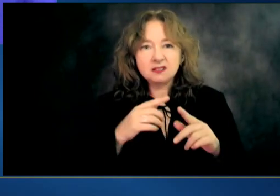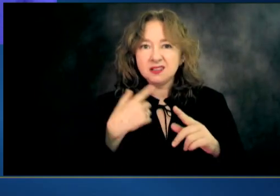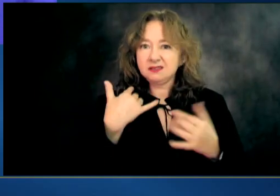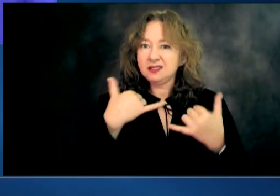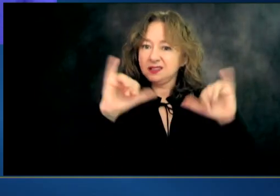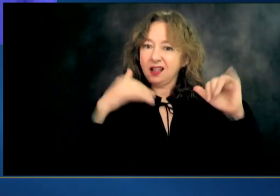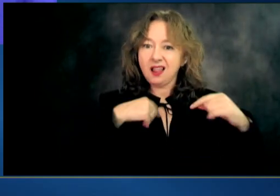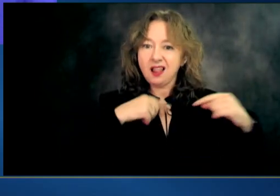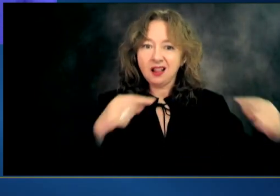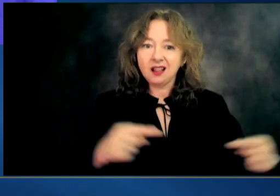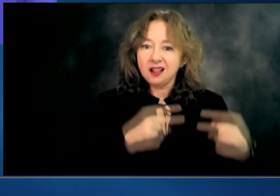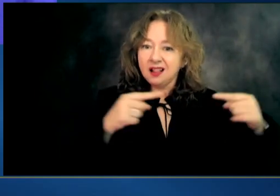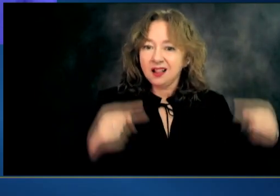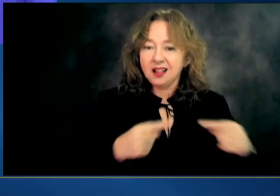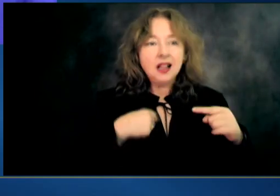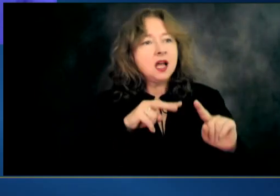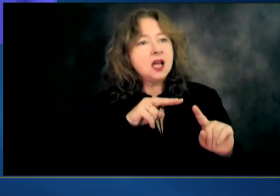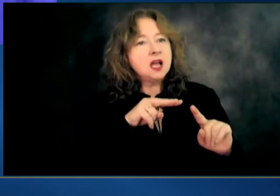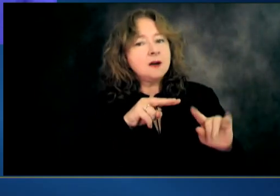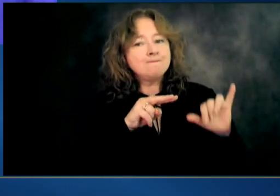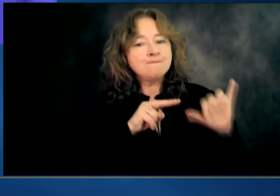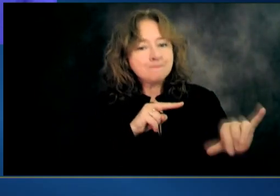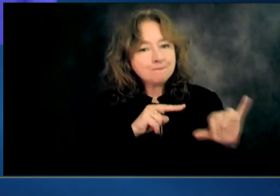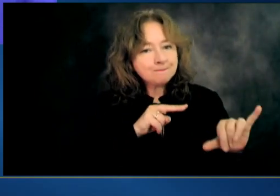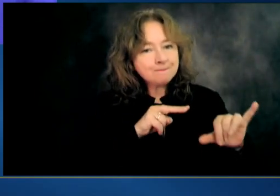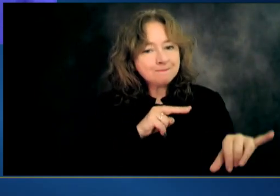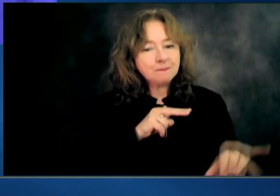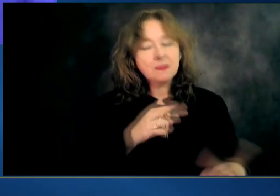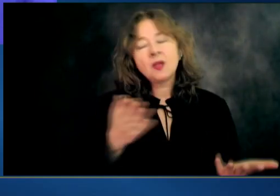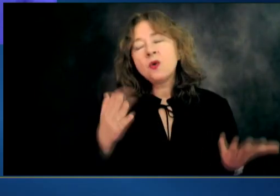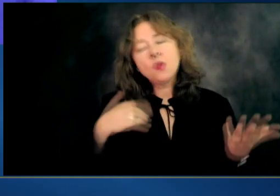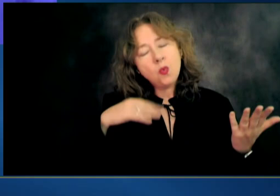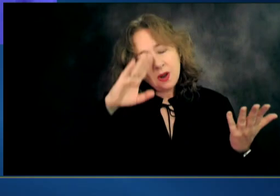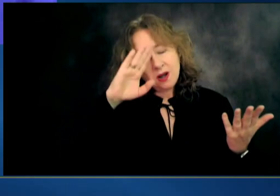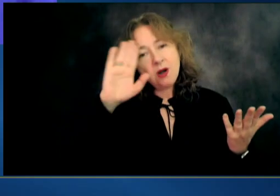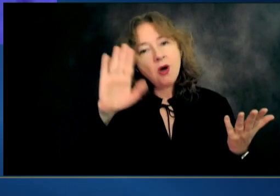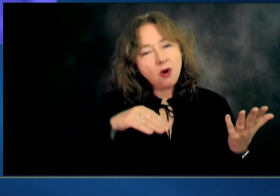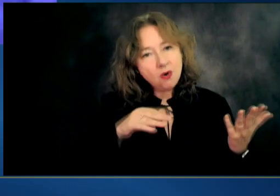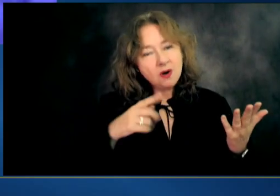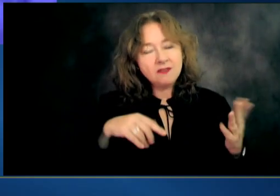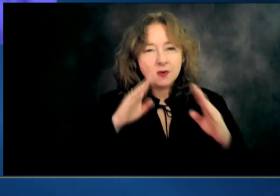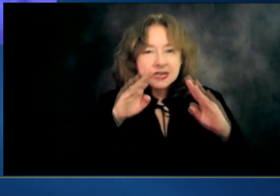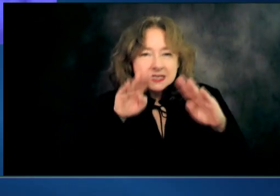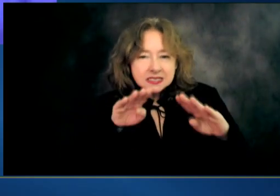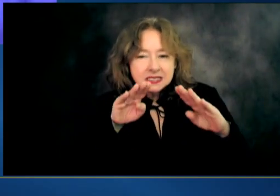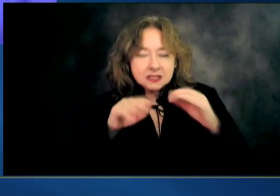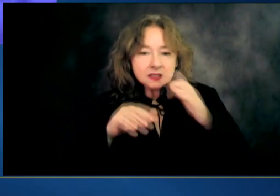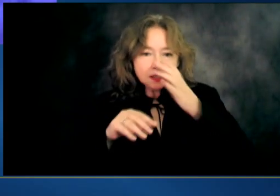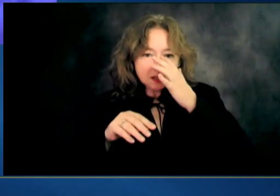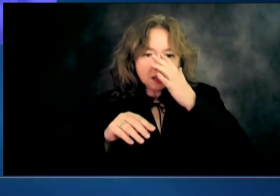And that is the difficulty is we know if we focus our attention, and because it's a discrete